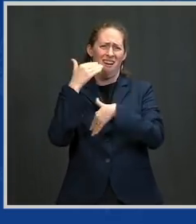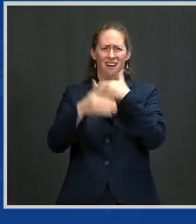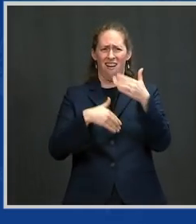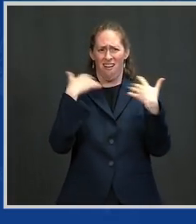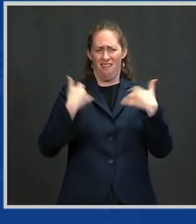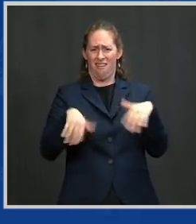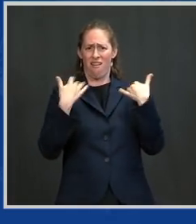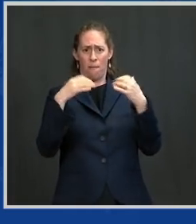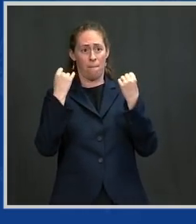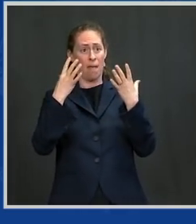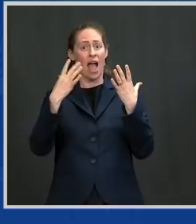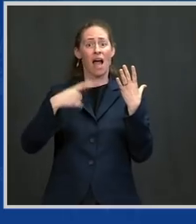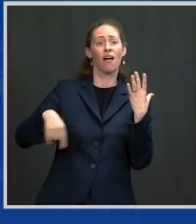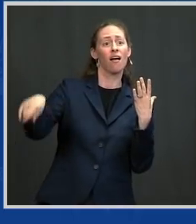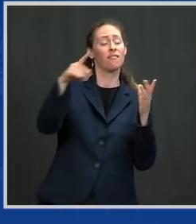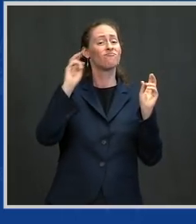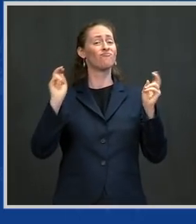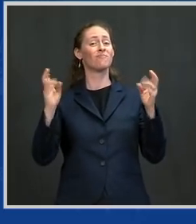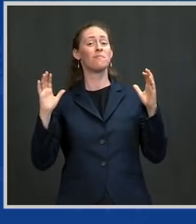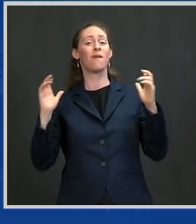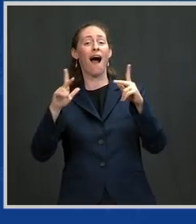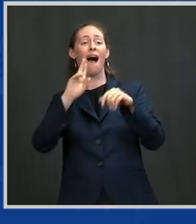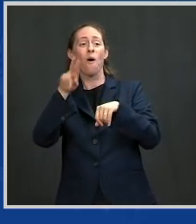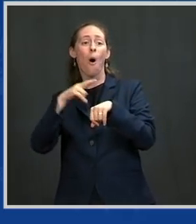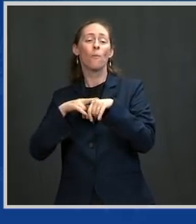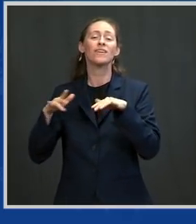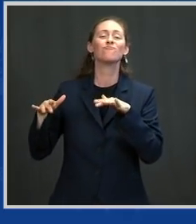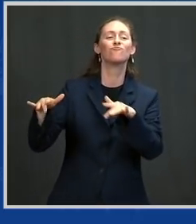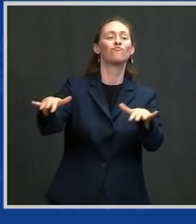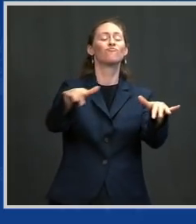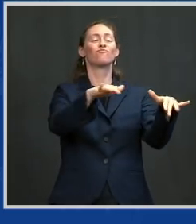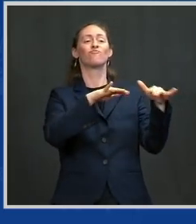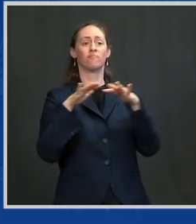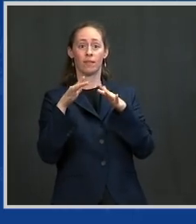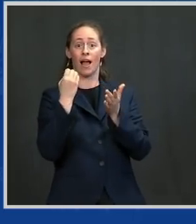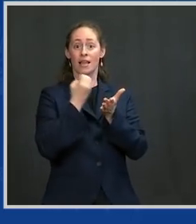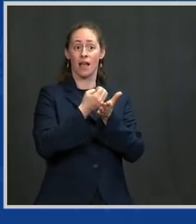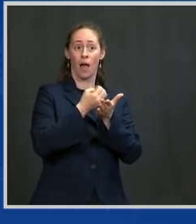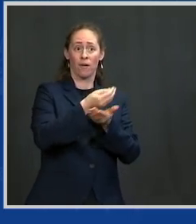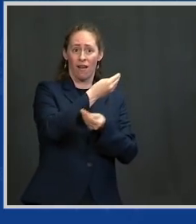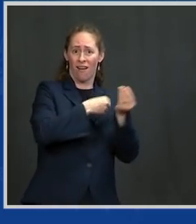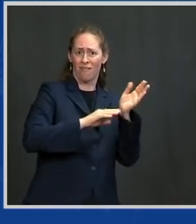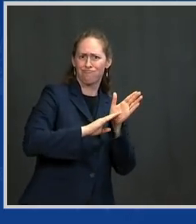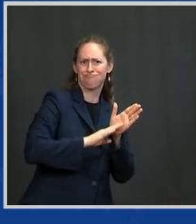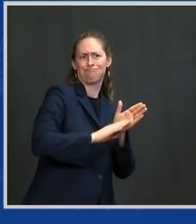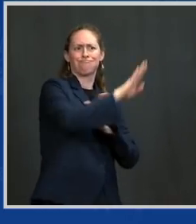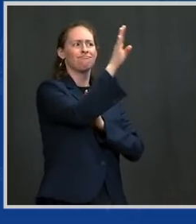and our economic growth is leading the world, and the number of cases and deaths are dropping dramatically.